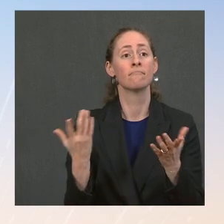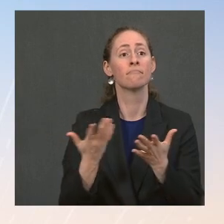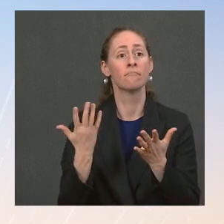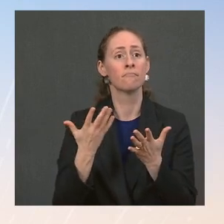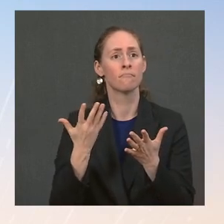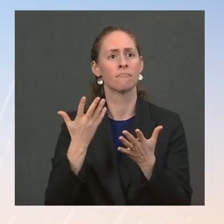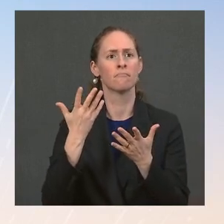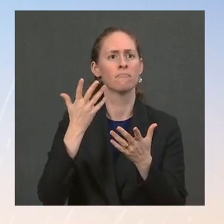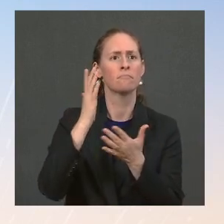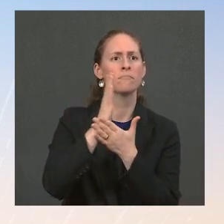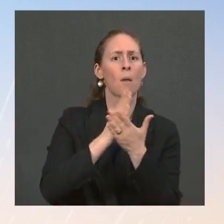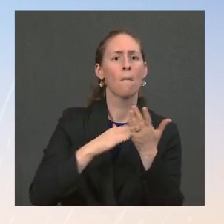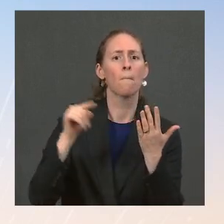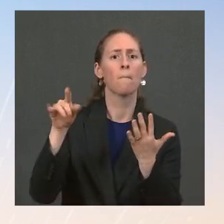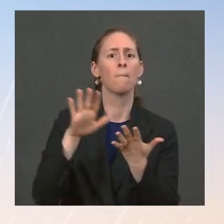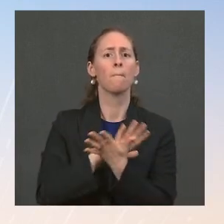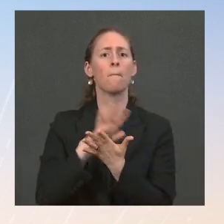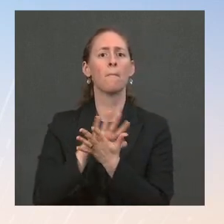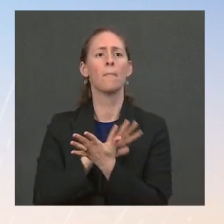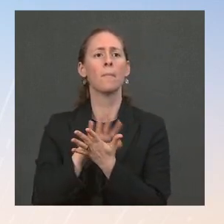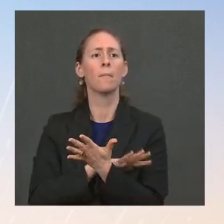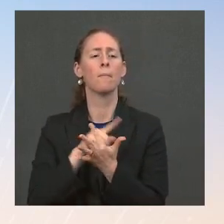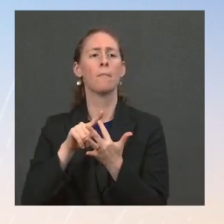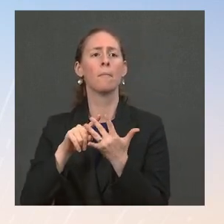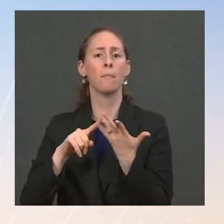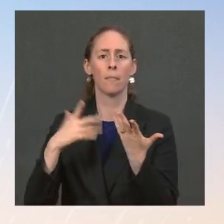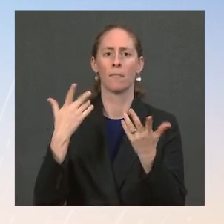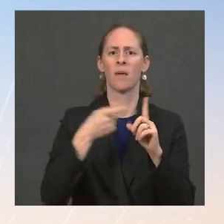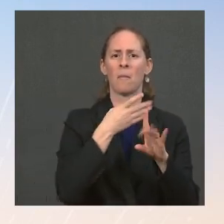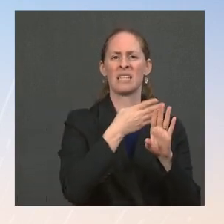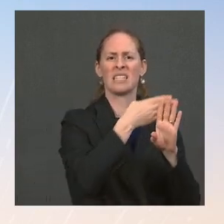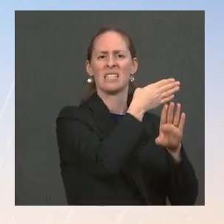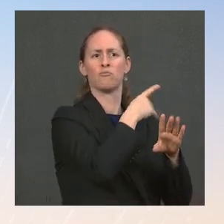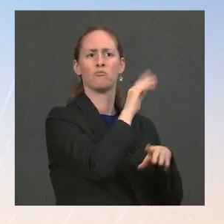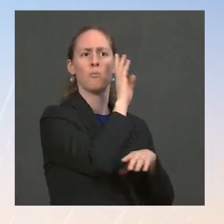from the Trump White House that have been provided to us by the National Archives.